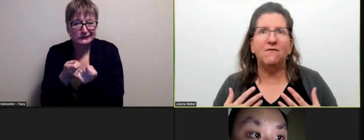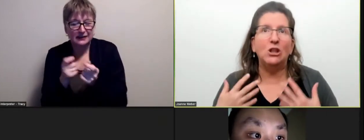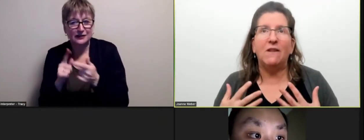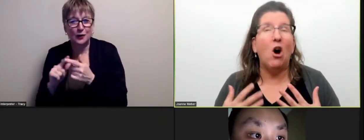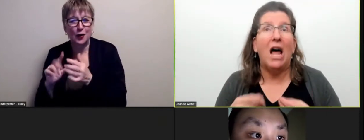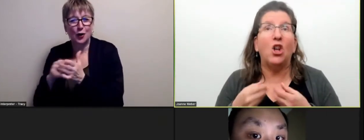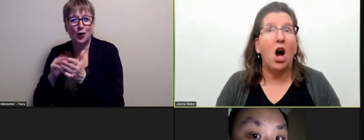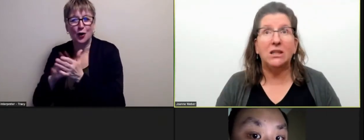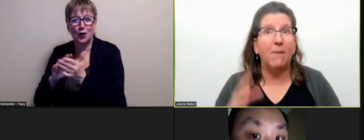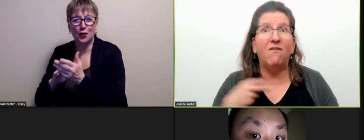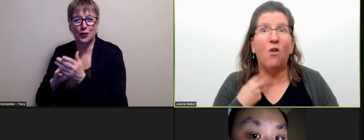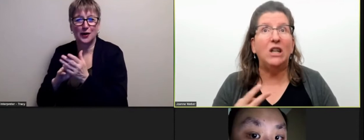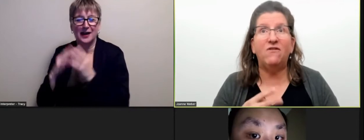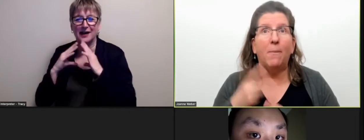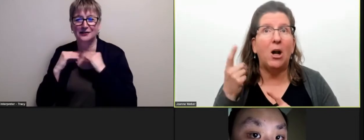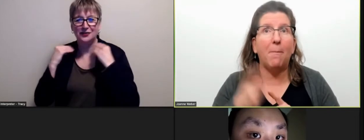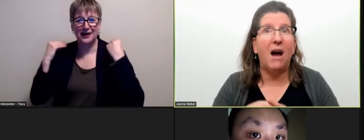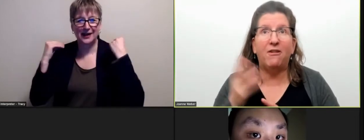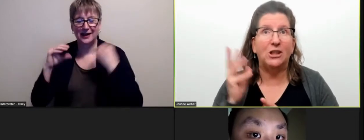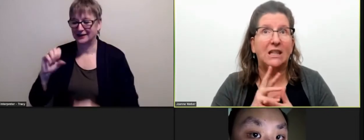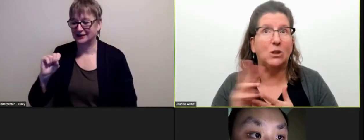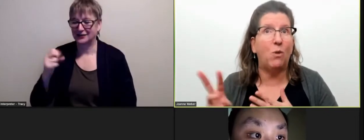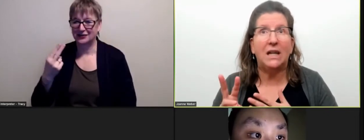Because first of all, I had lost my voice for about a month or six weeks.